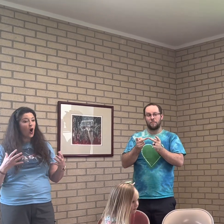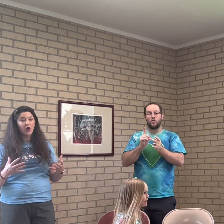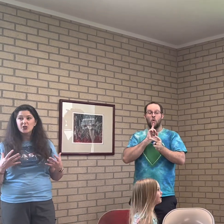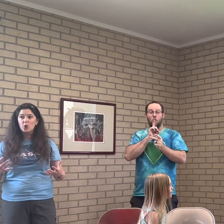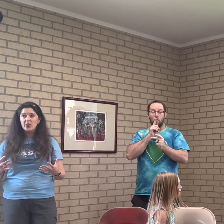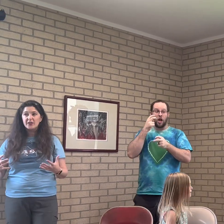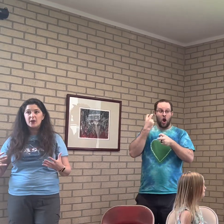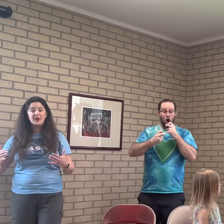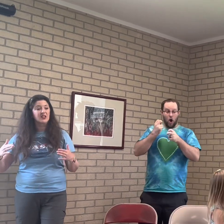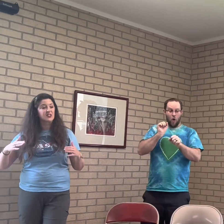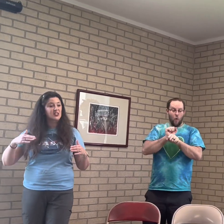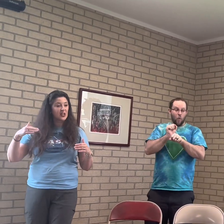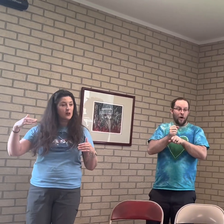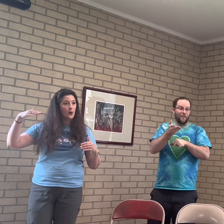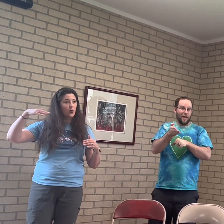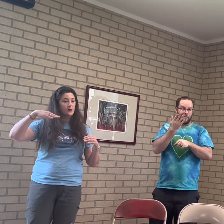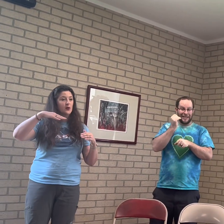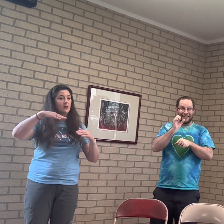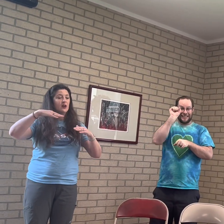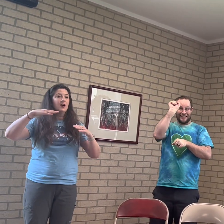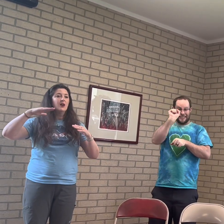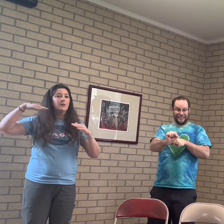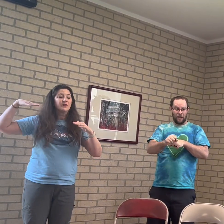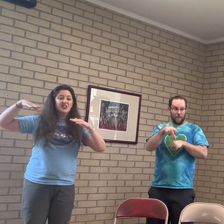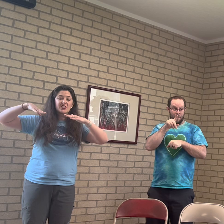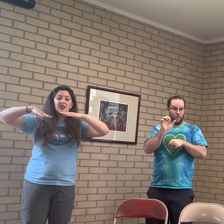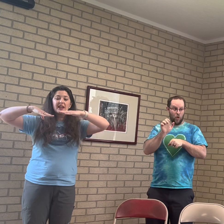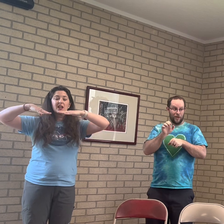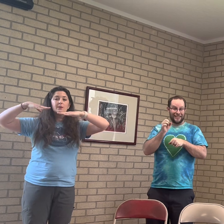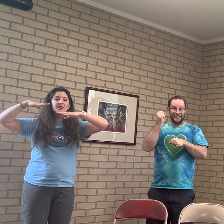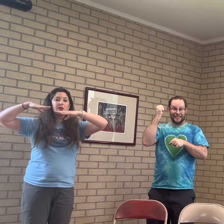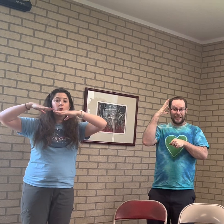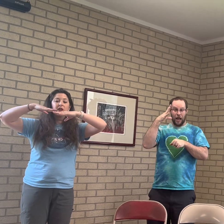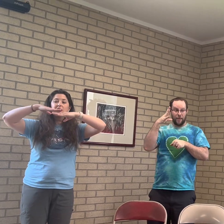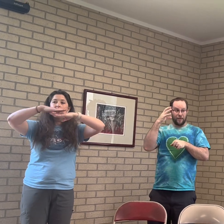hard to work there because the South Pole the moon, the sunlight comes in really low